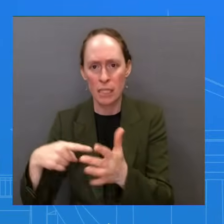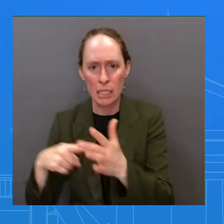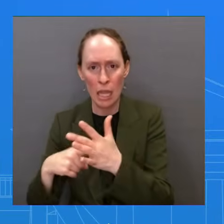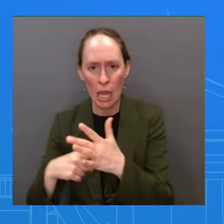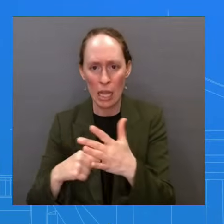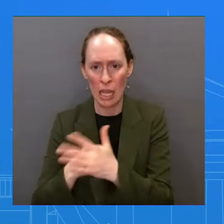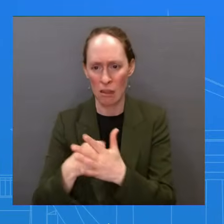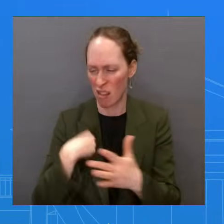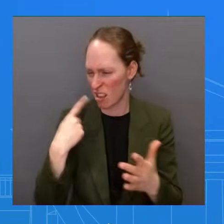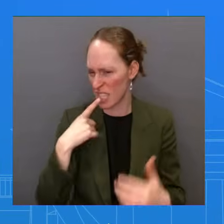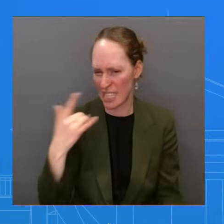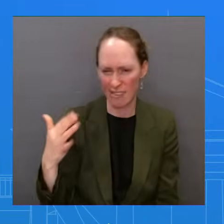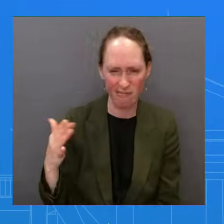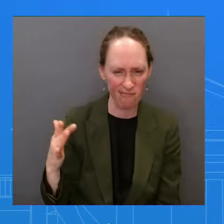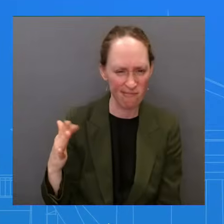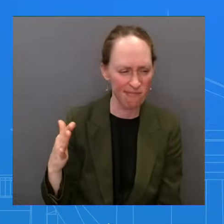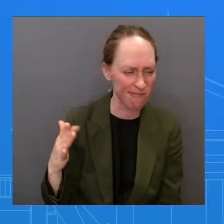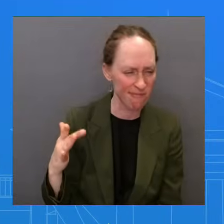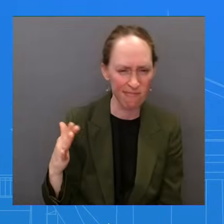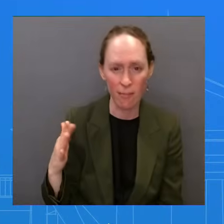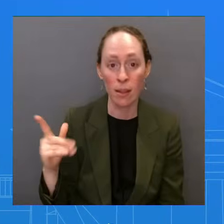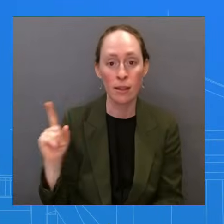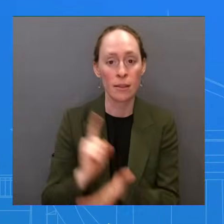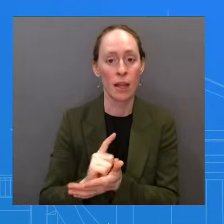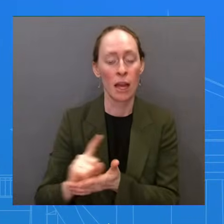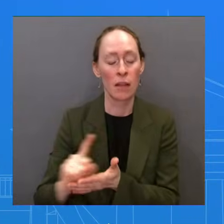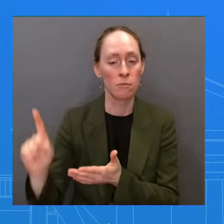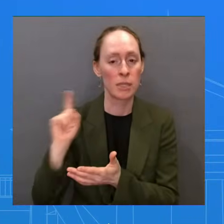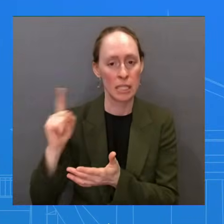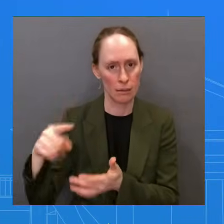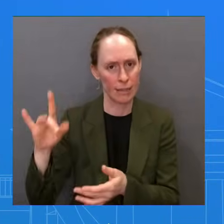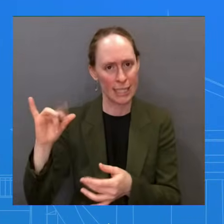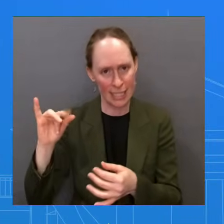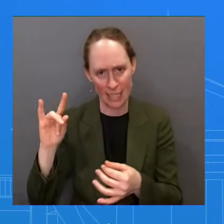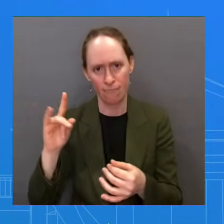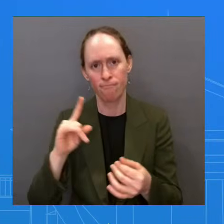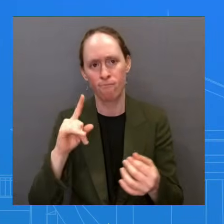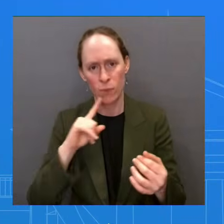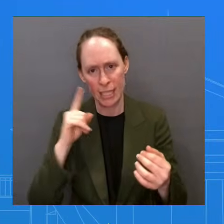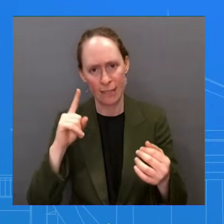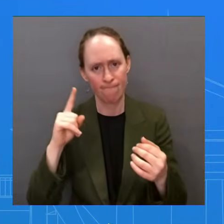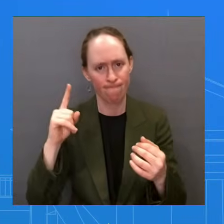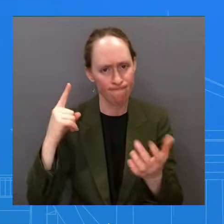and I mentioned how, you know, this is something that the -- that the FDIC is monitoring; this is under their purview.